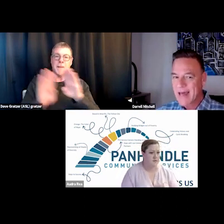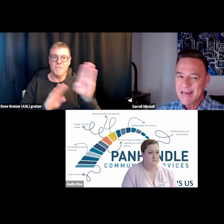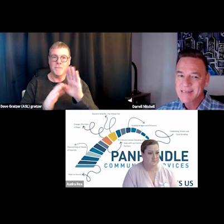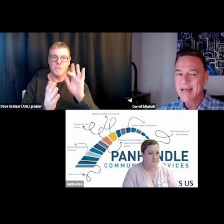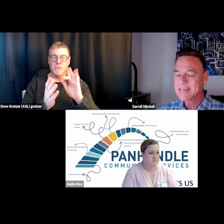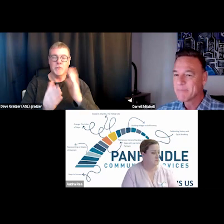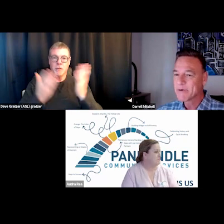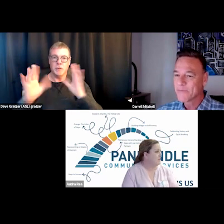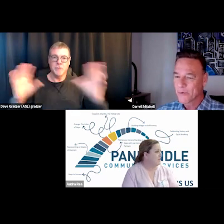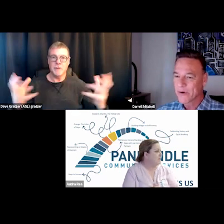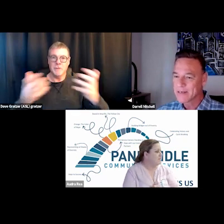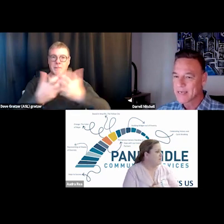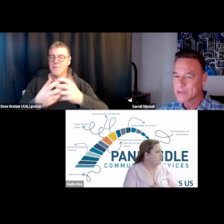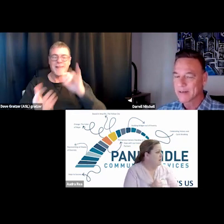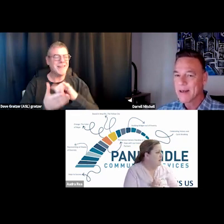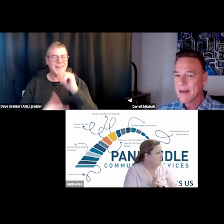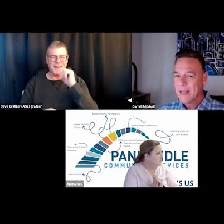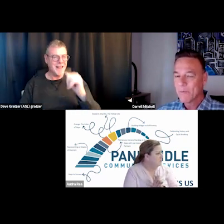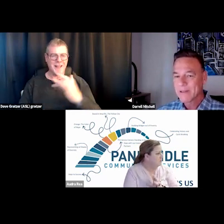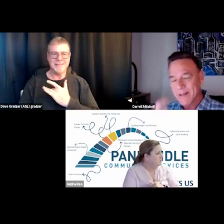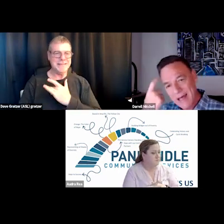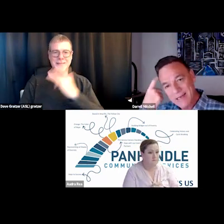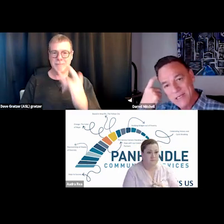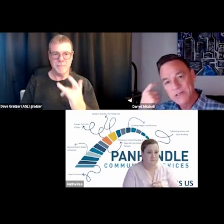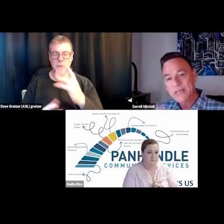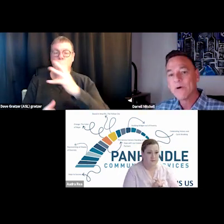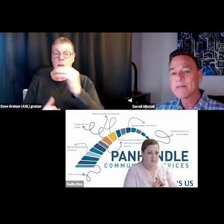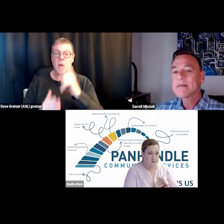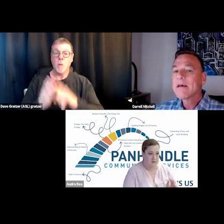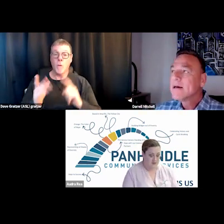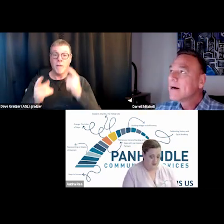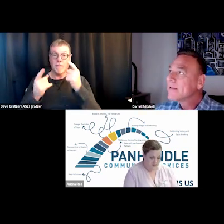and that is not typical for an organization. And what led that initially was,